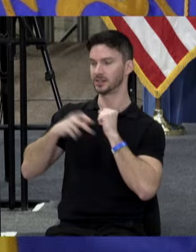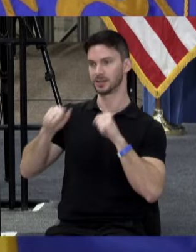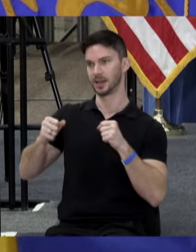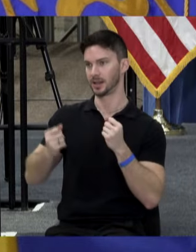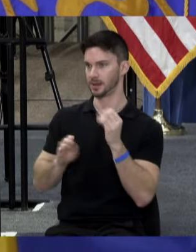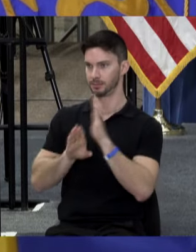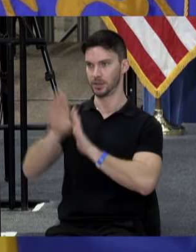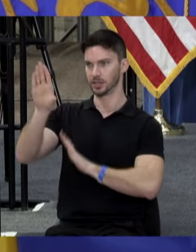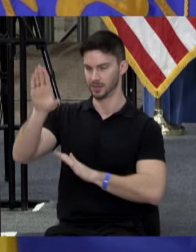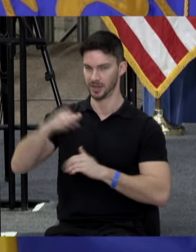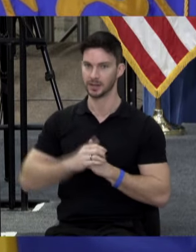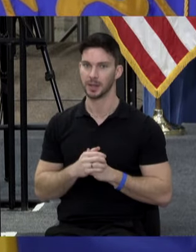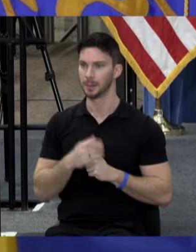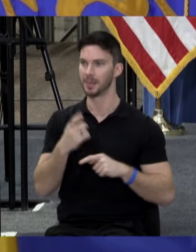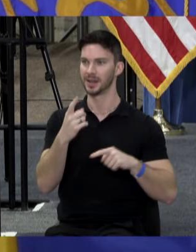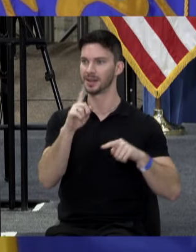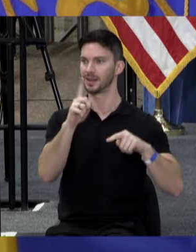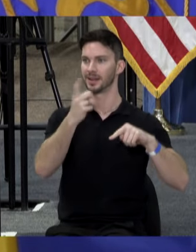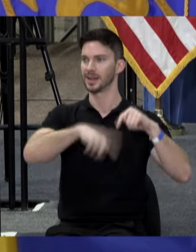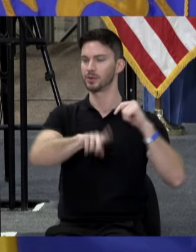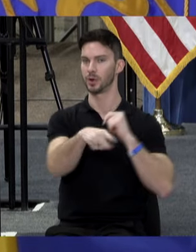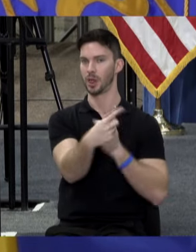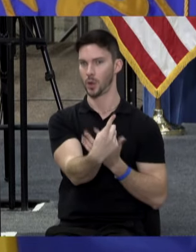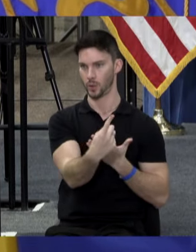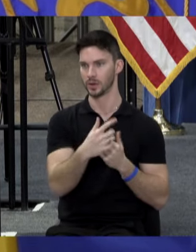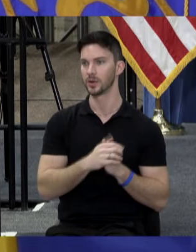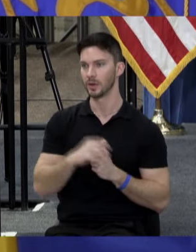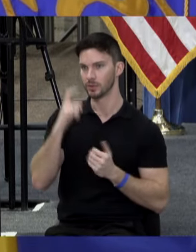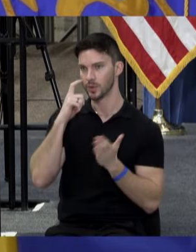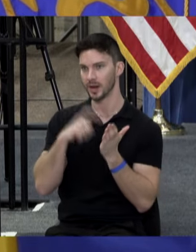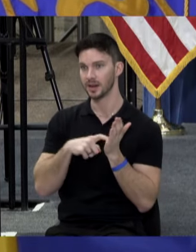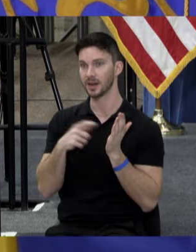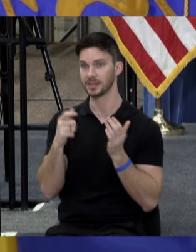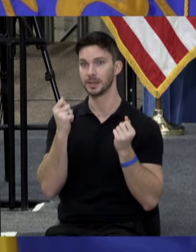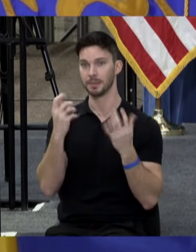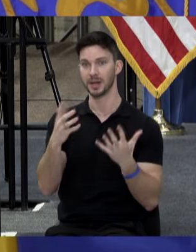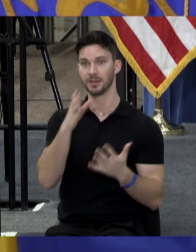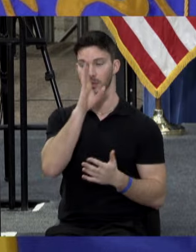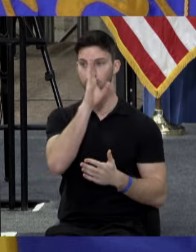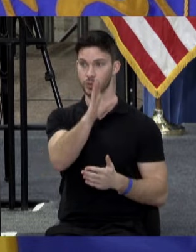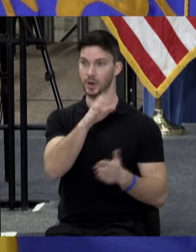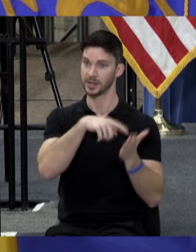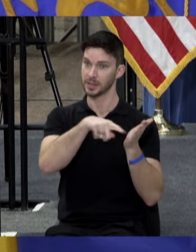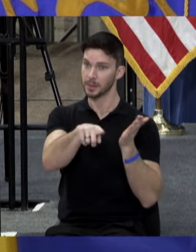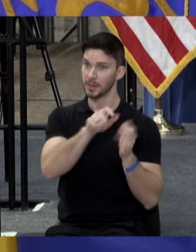We must recognize that family caregivers and paid direct care workers exist on a continuum,